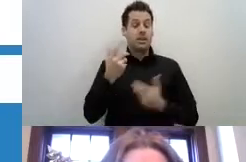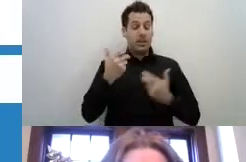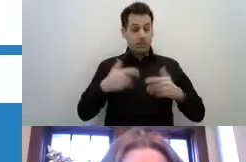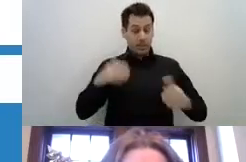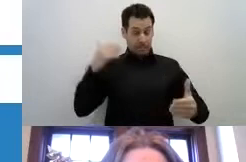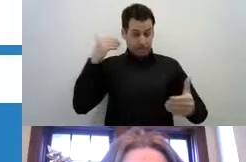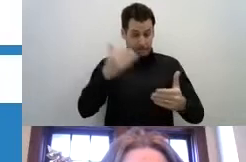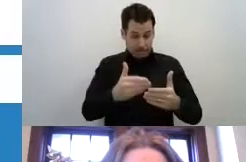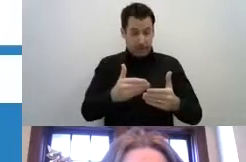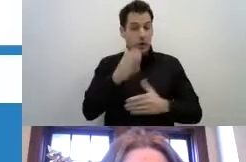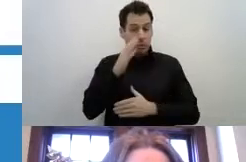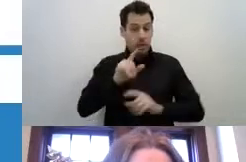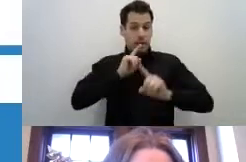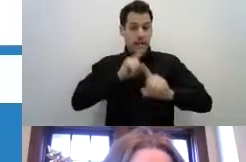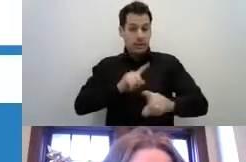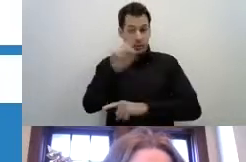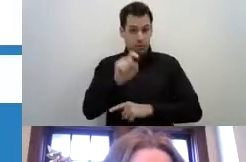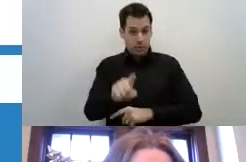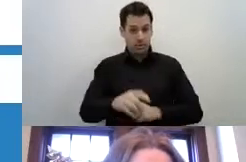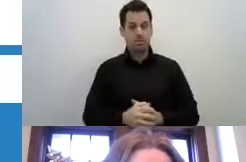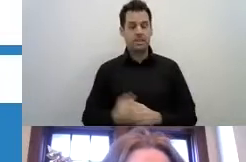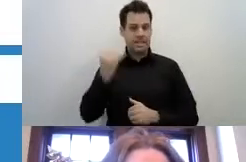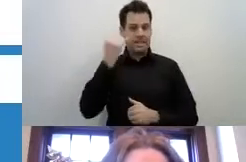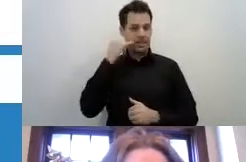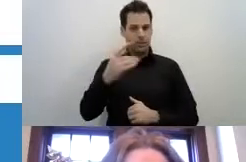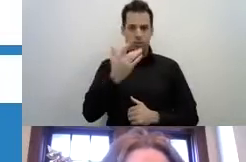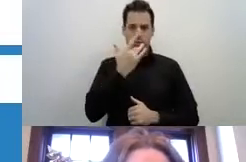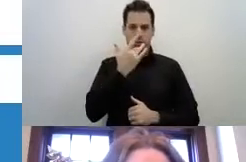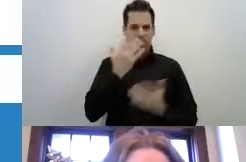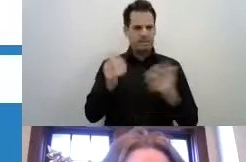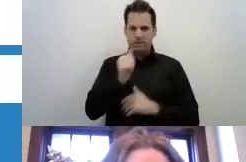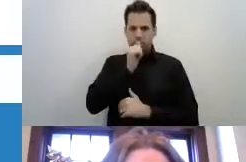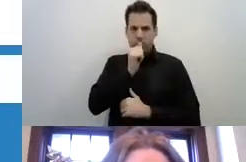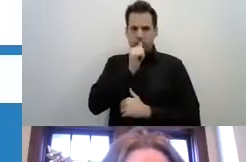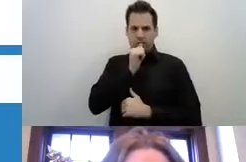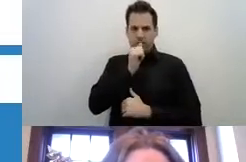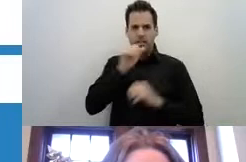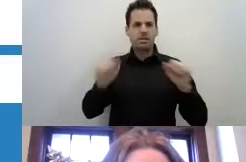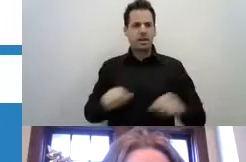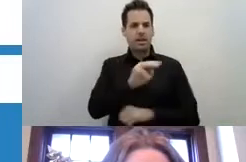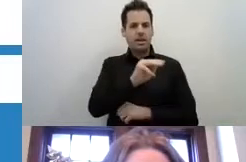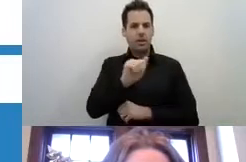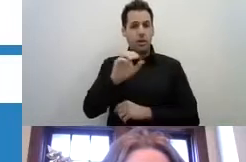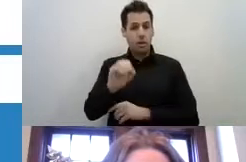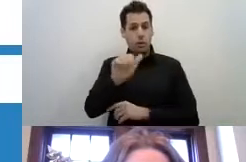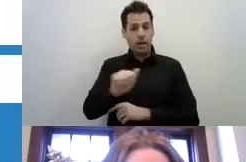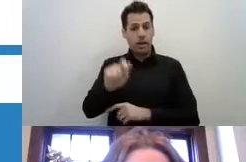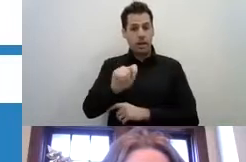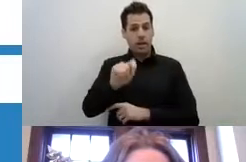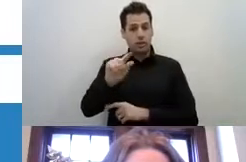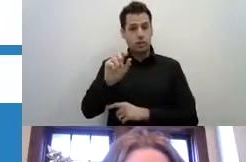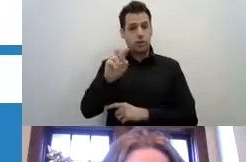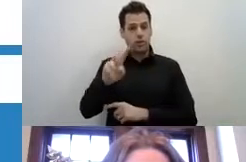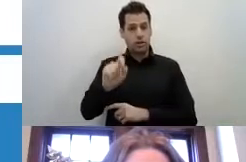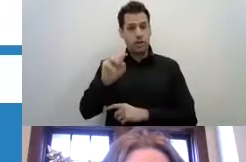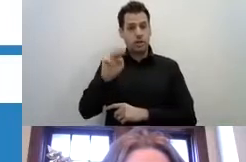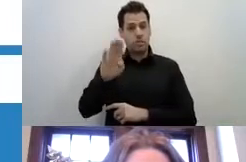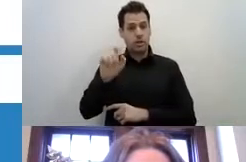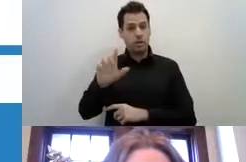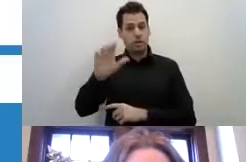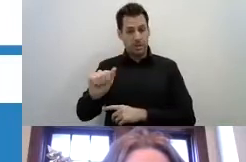and if you prefer to ask your questions privately you can email mao gov dot mb dot ca and we will